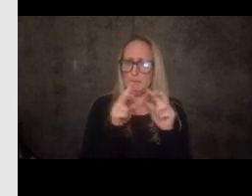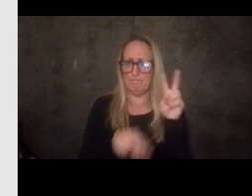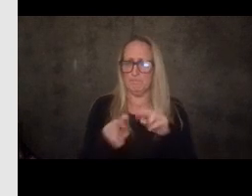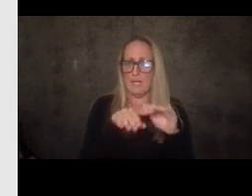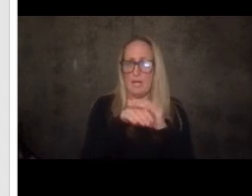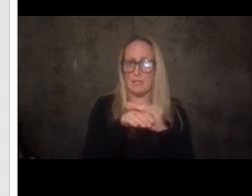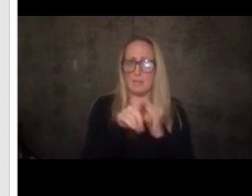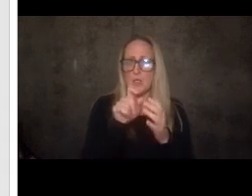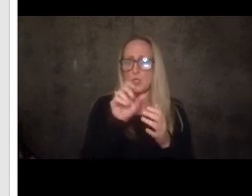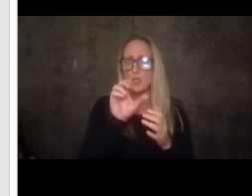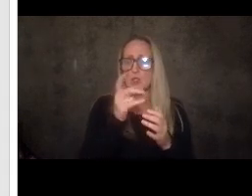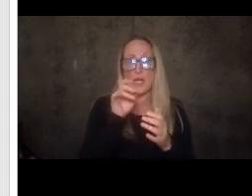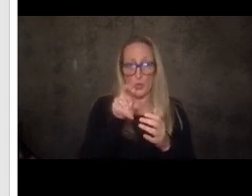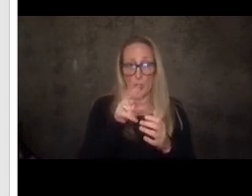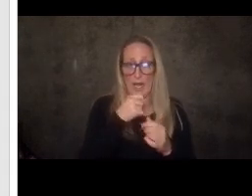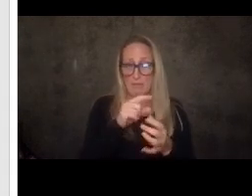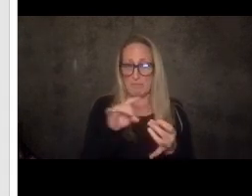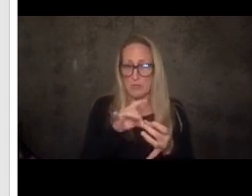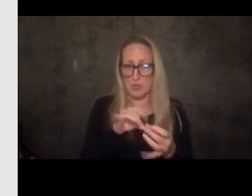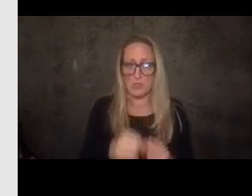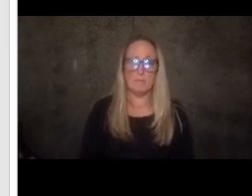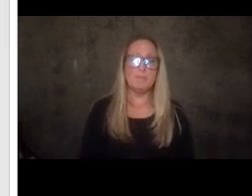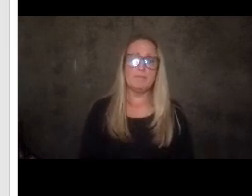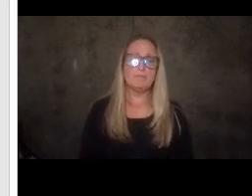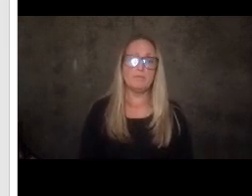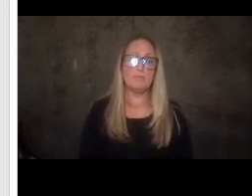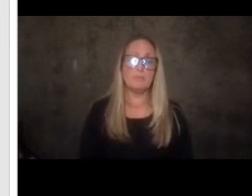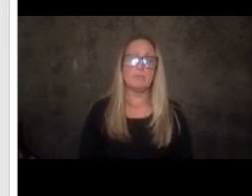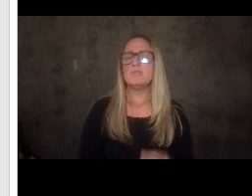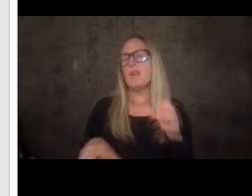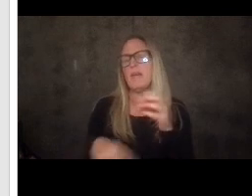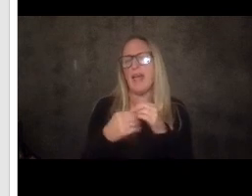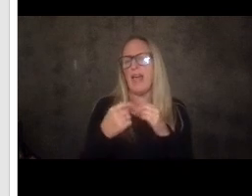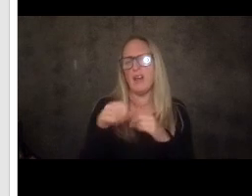mentioned, and so I'm going to go ahead and add this another page to this document.